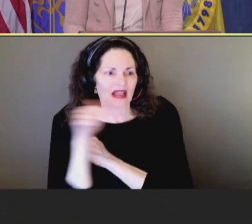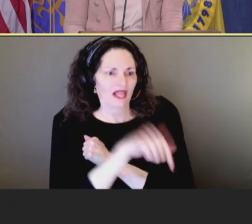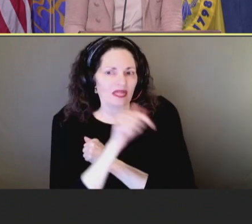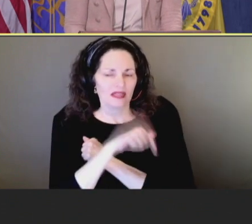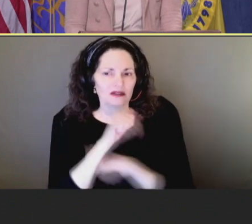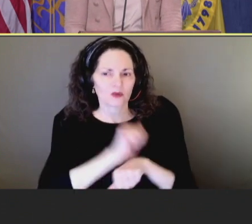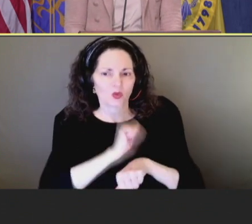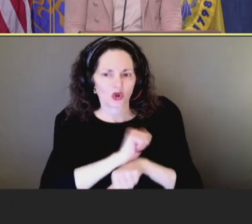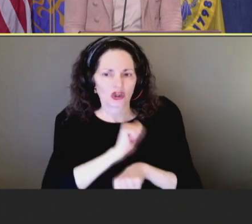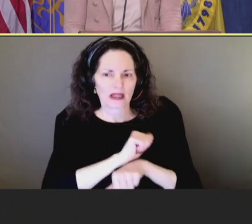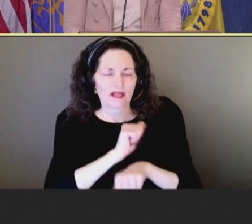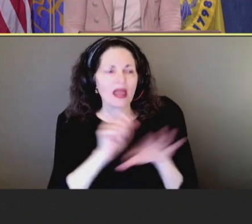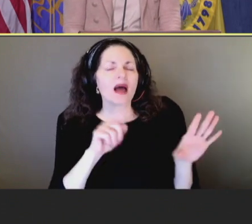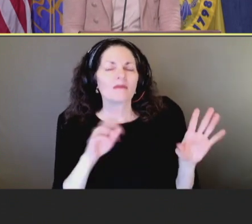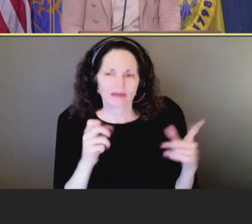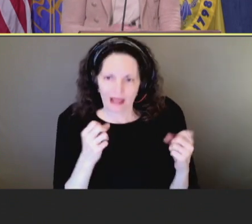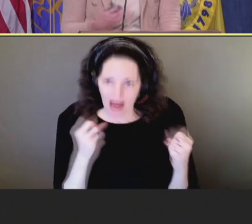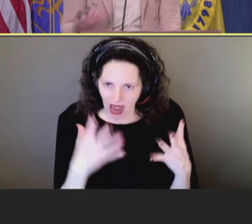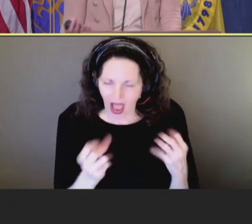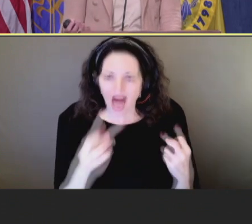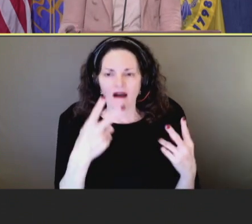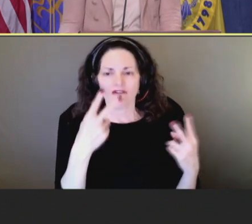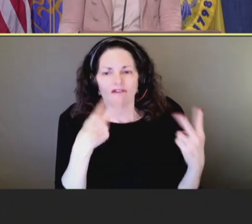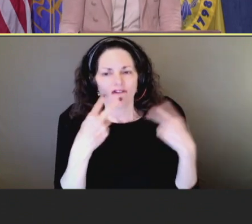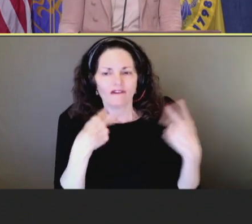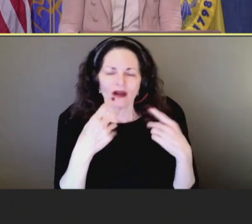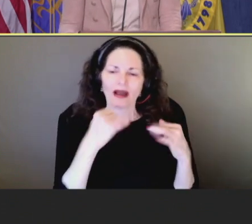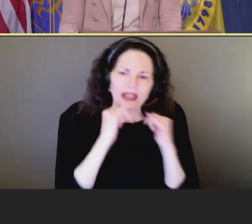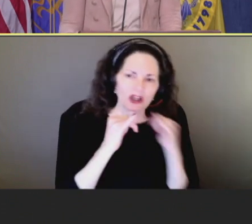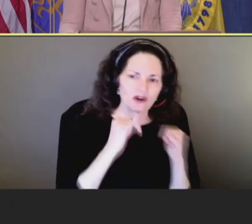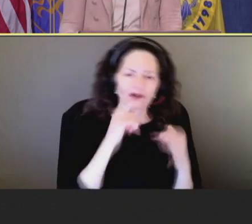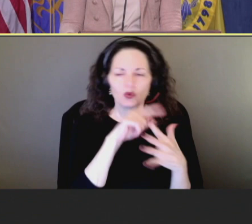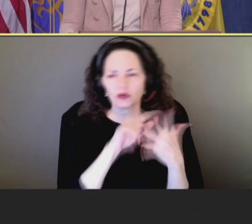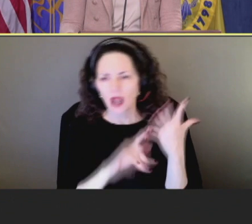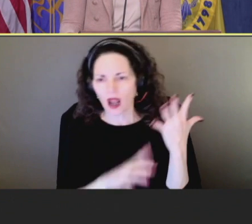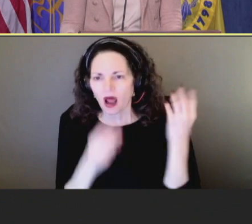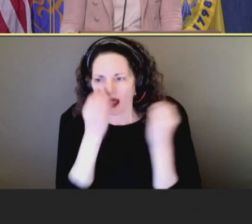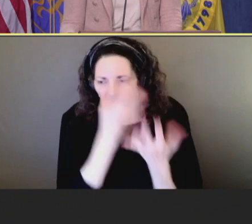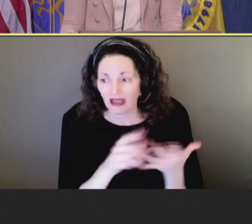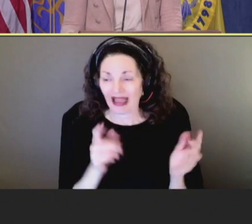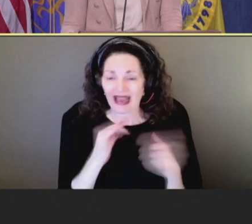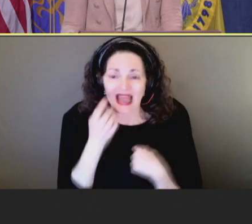the word about cancer vaccines. Yesterday, I just forwarded something about a glioblastoma